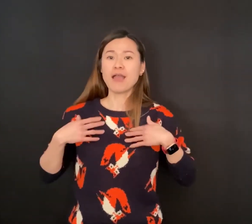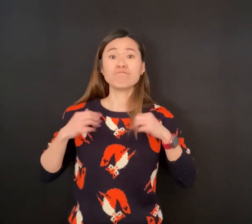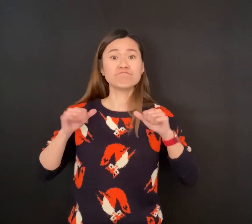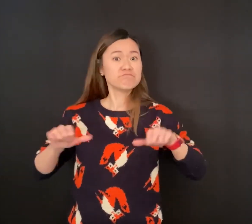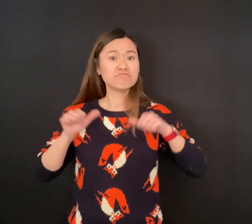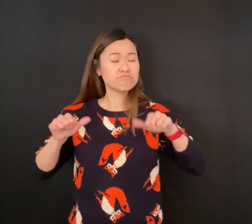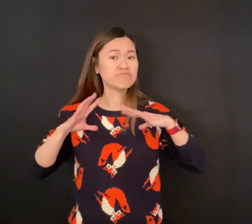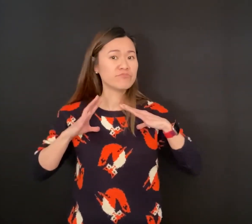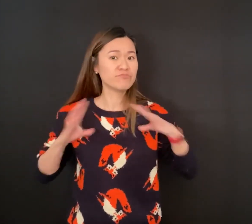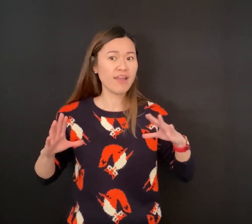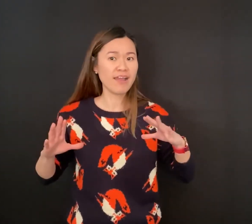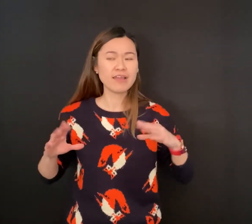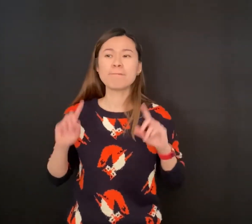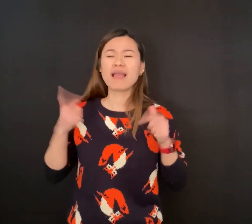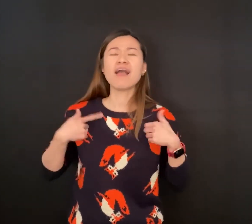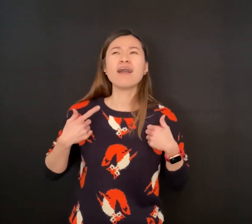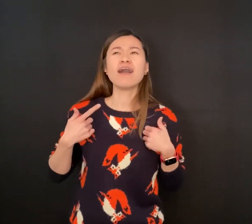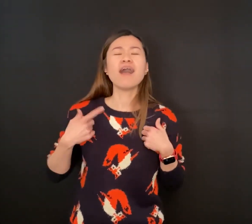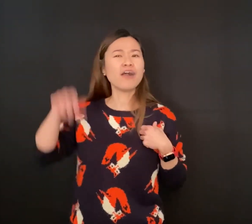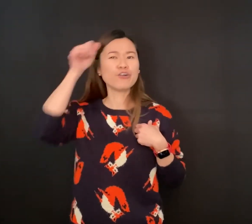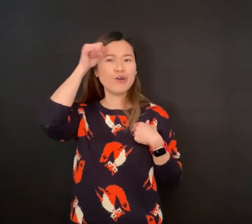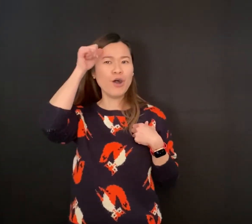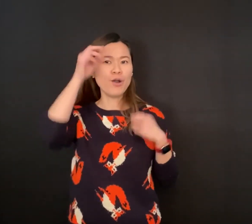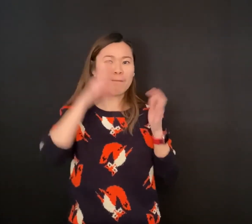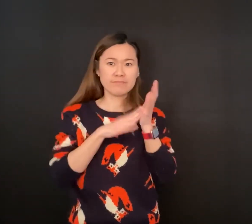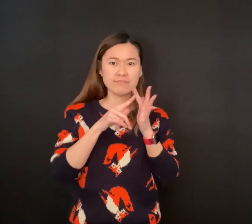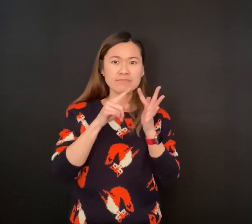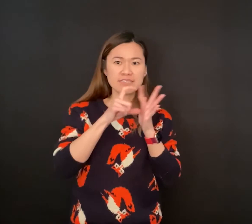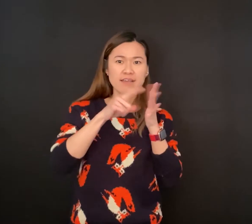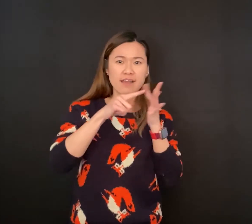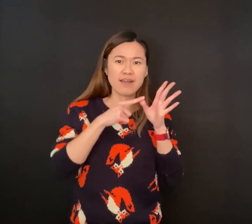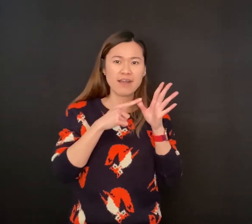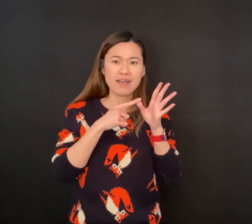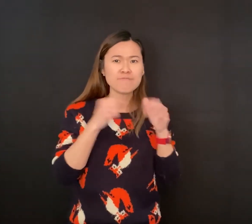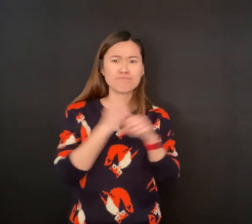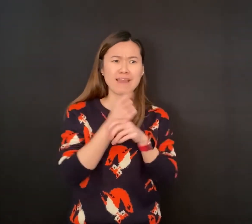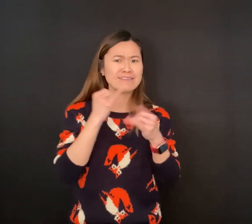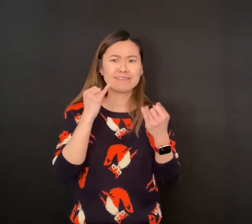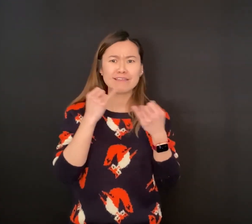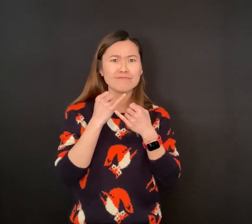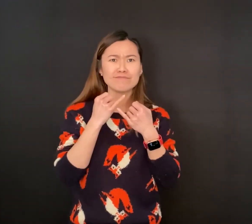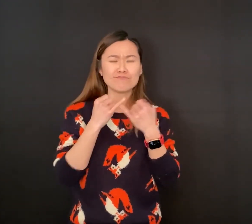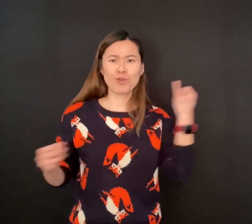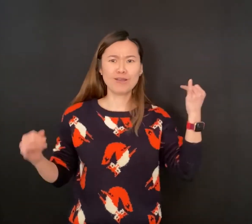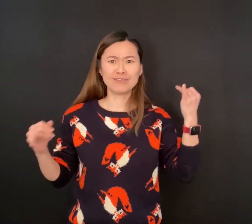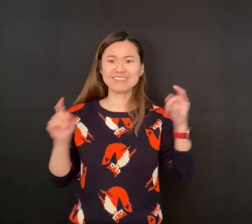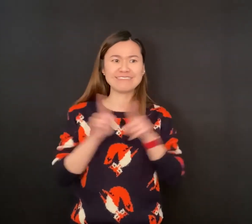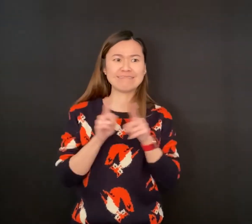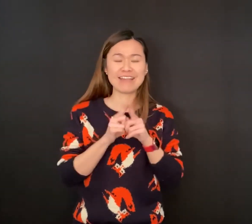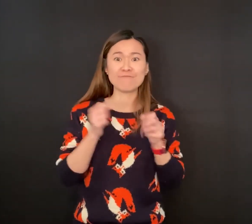Look, I'm okay right now. But I know that the media is making things worse.